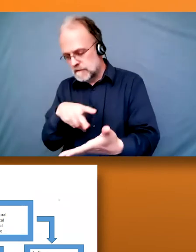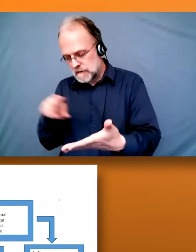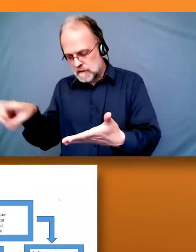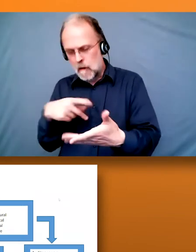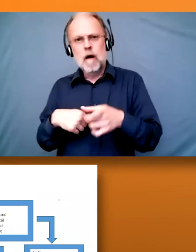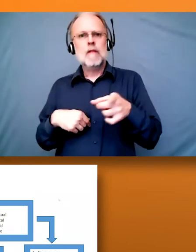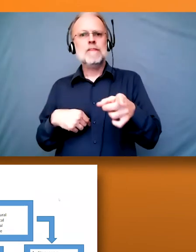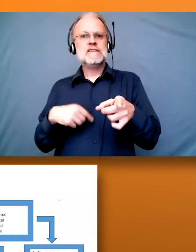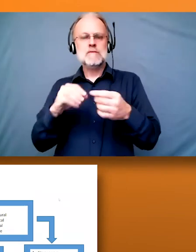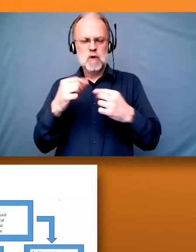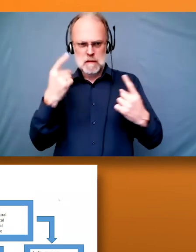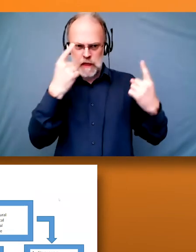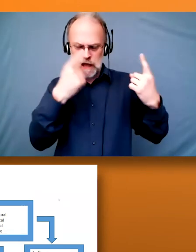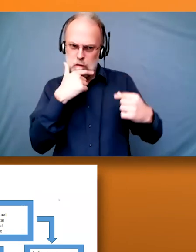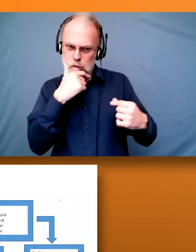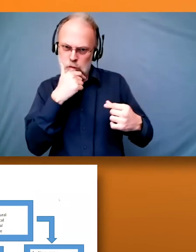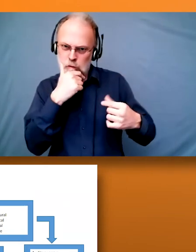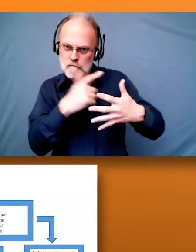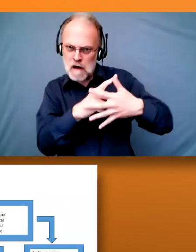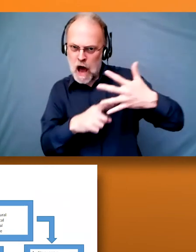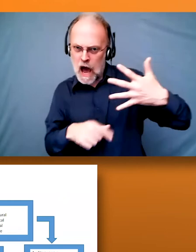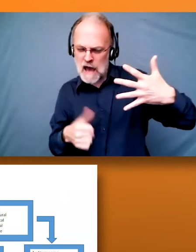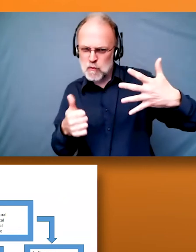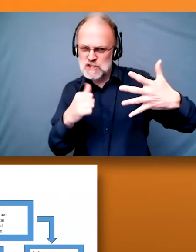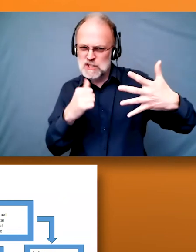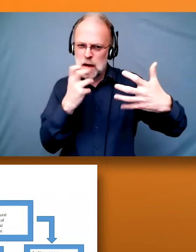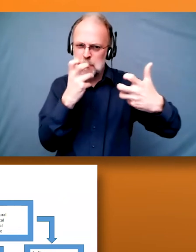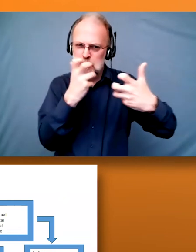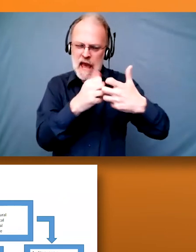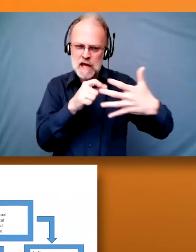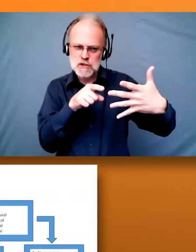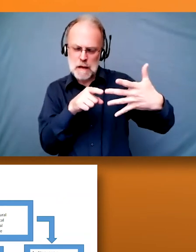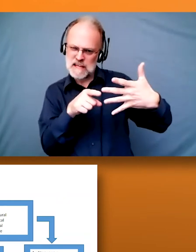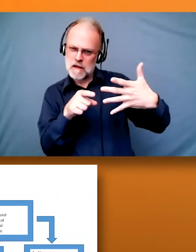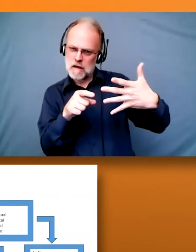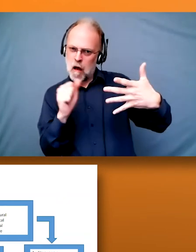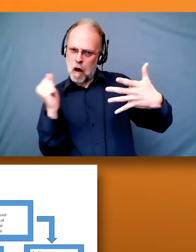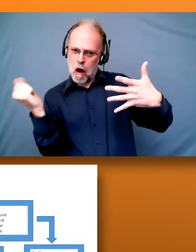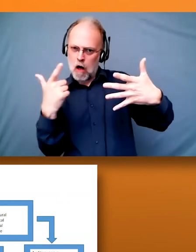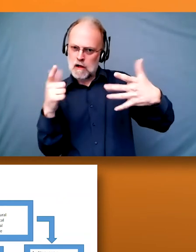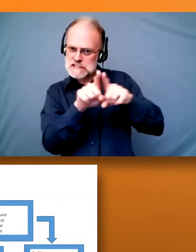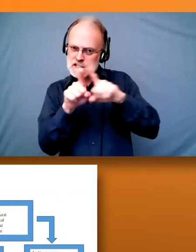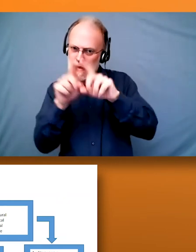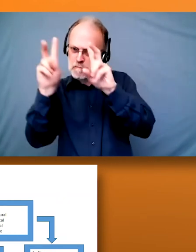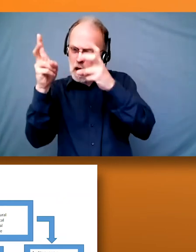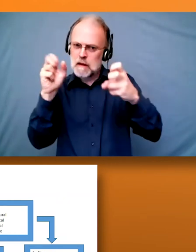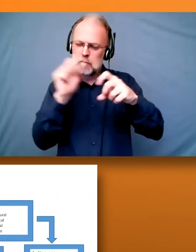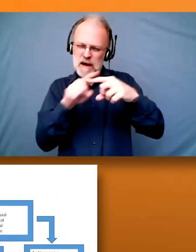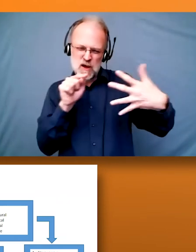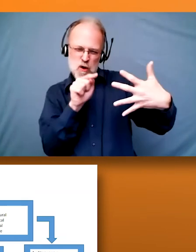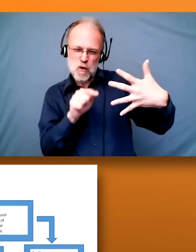this is really thought-provoking critical thinking about the vocabulary words to figure out which one should go to the next group.